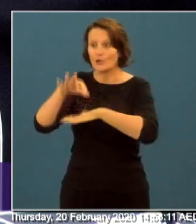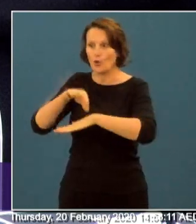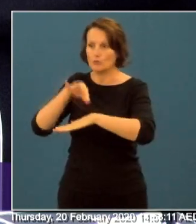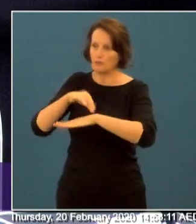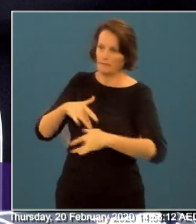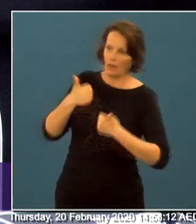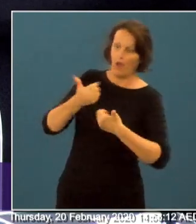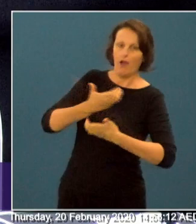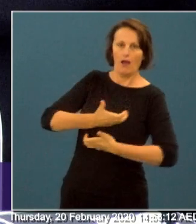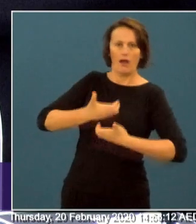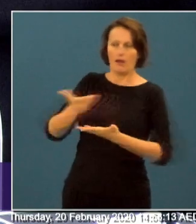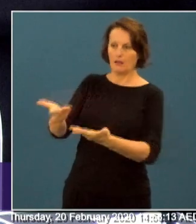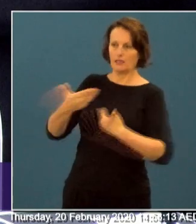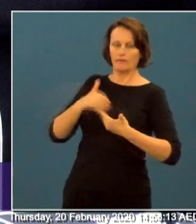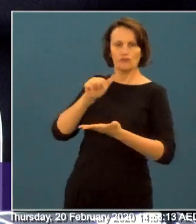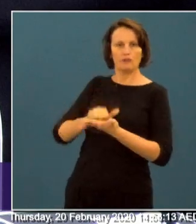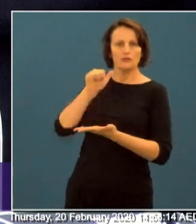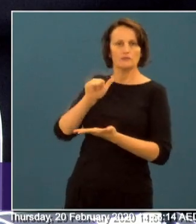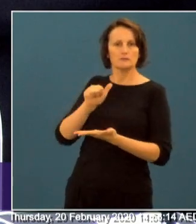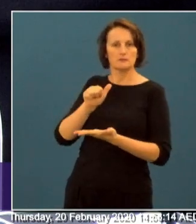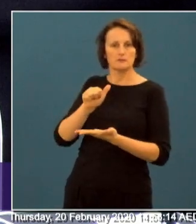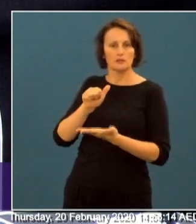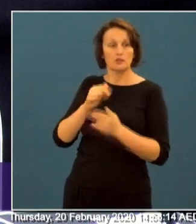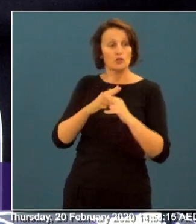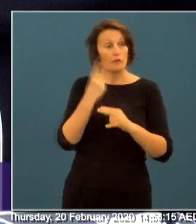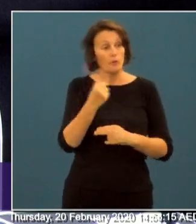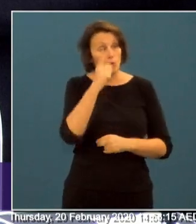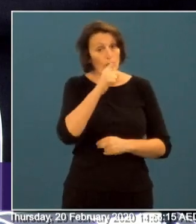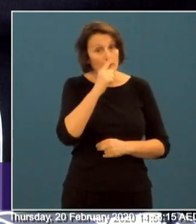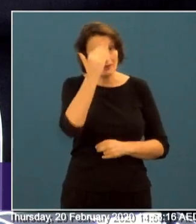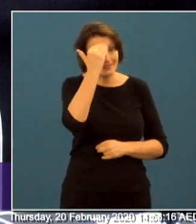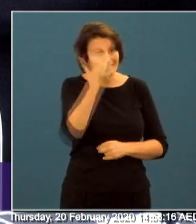And so people with intellectual disability should expect the same to